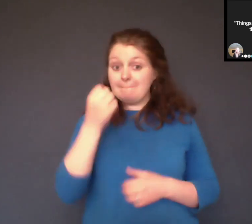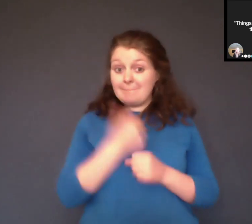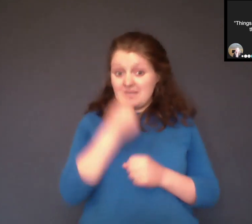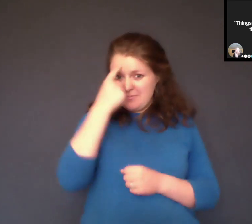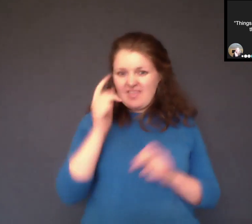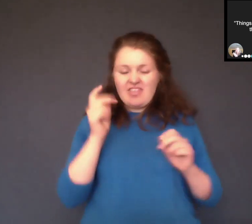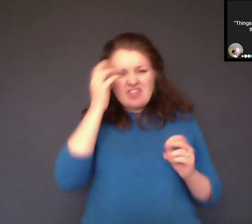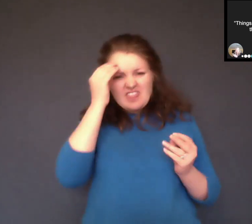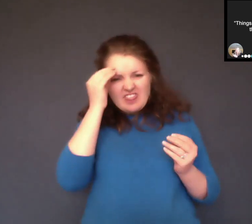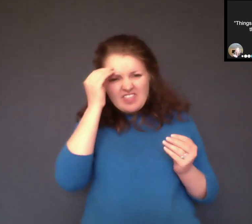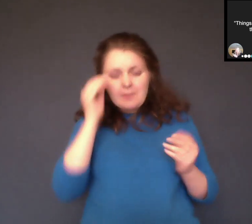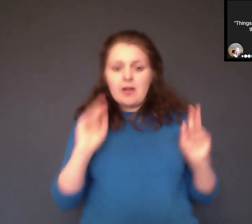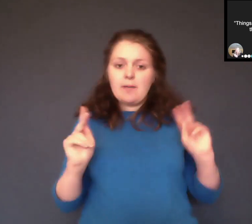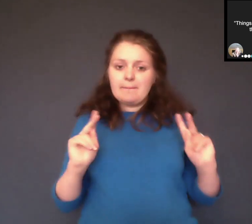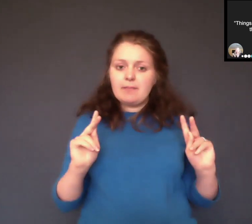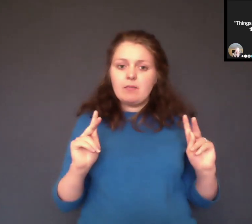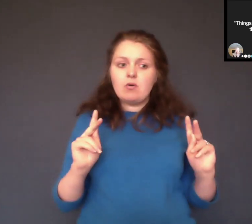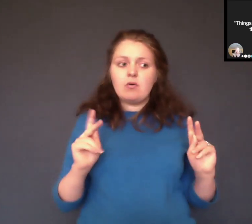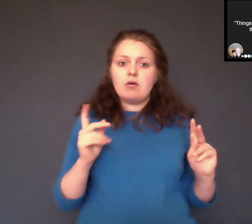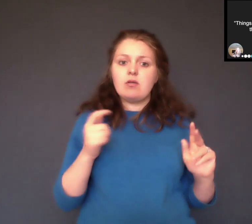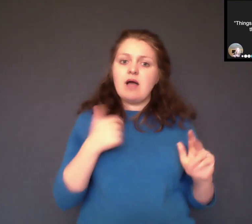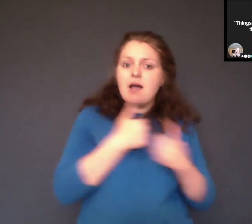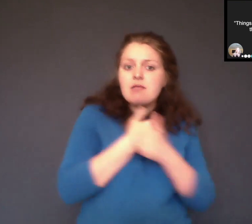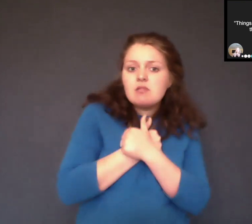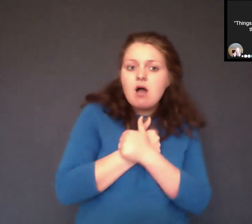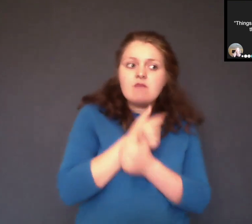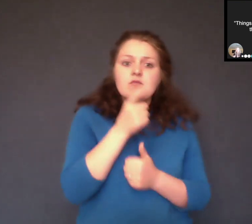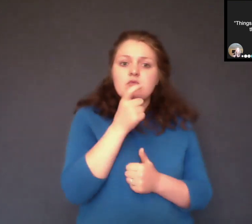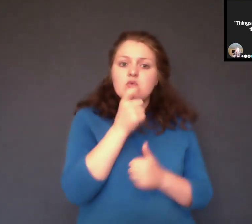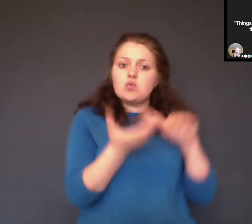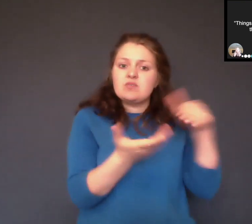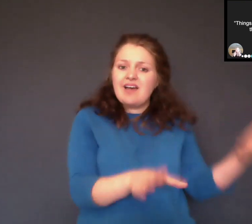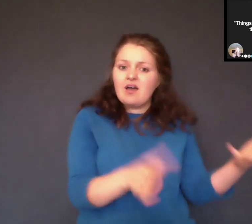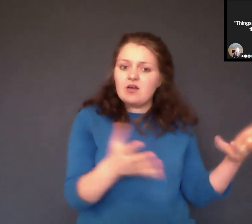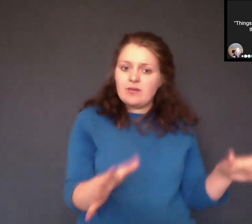who have passed away so i let that time that i could have had with them slipped through